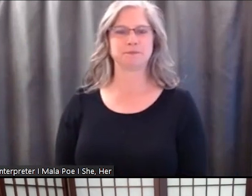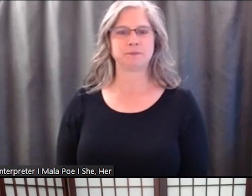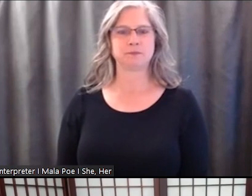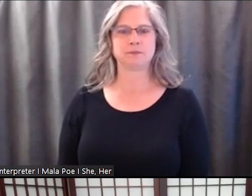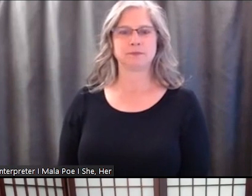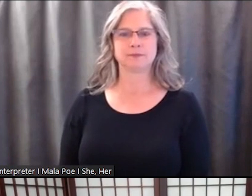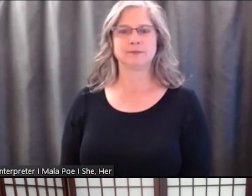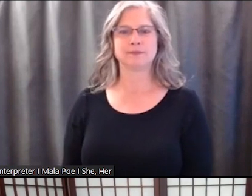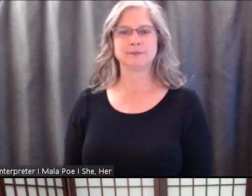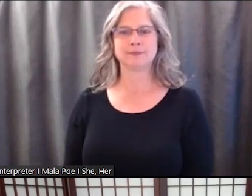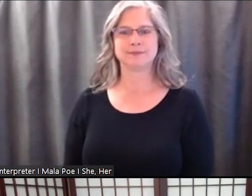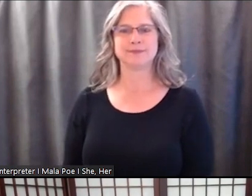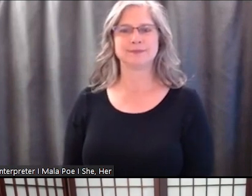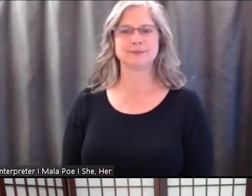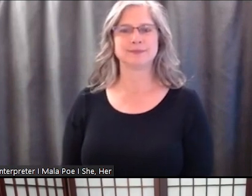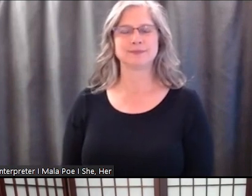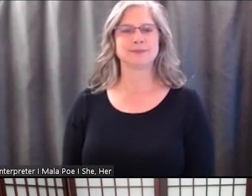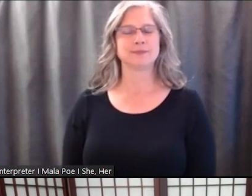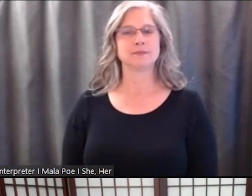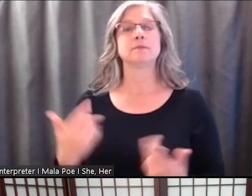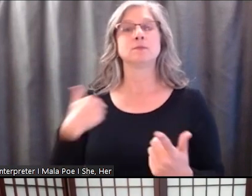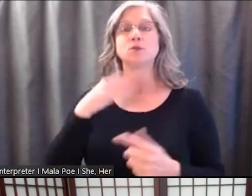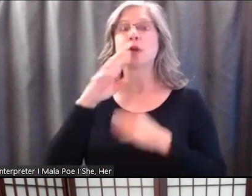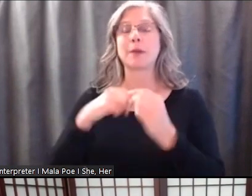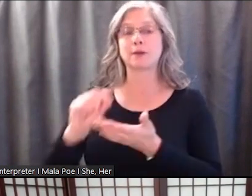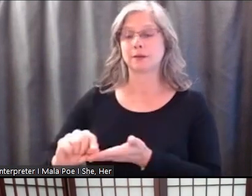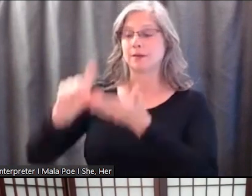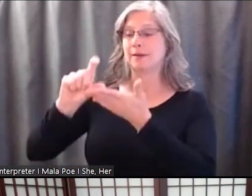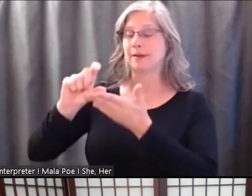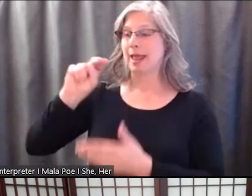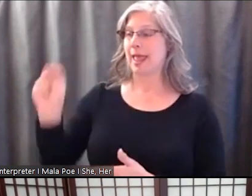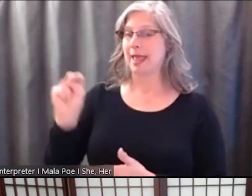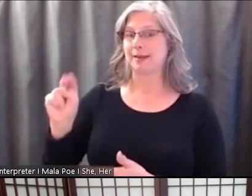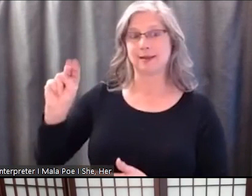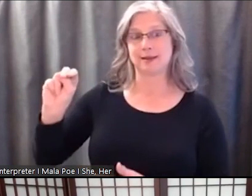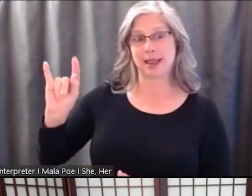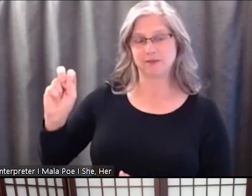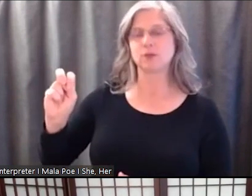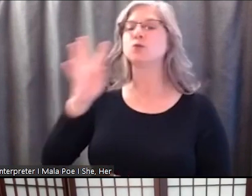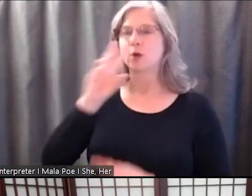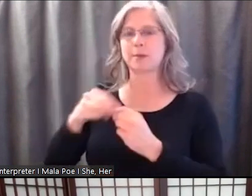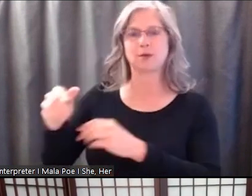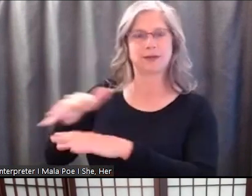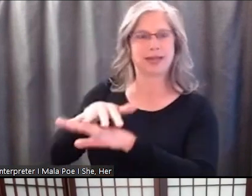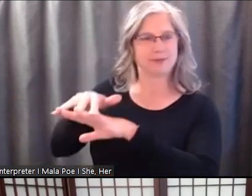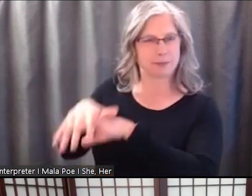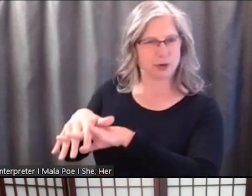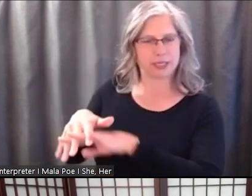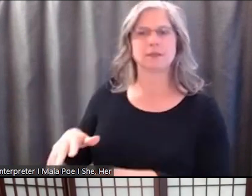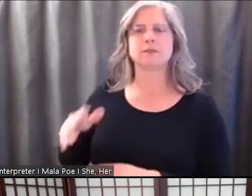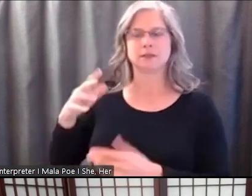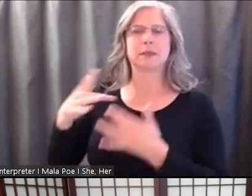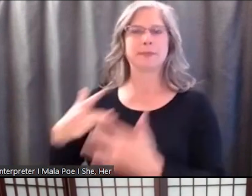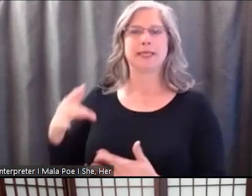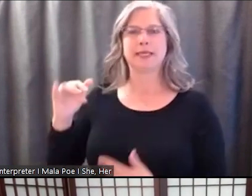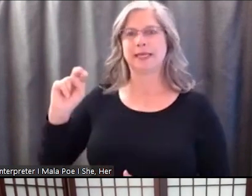I'm talking about, when I say capital "N" Native, I'm talking about Native American, usually implying Indigenous, which also has a capital "I".